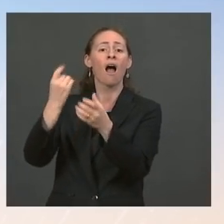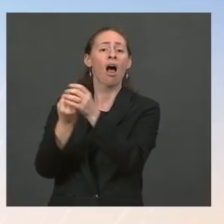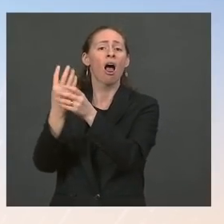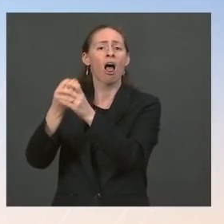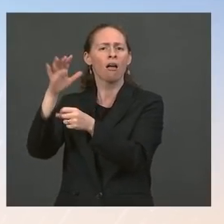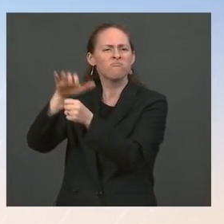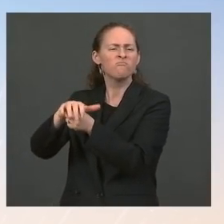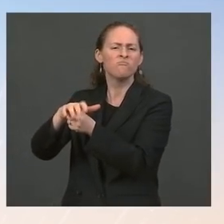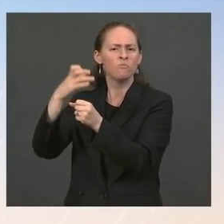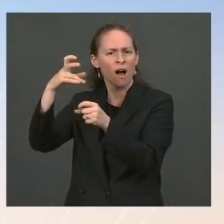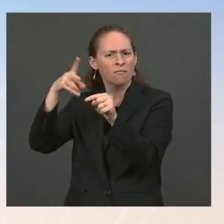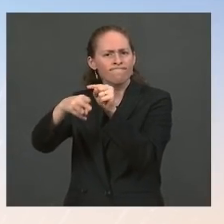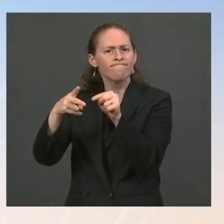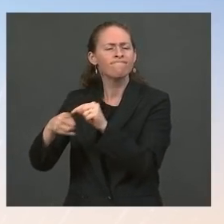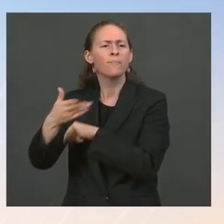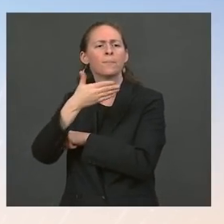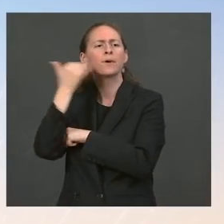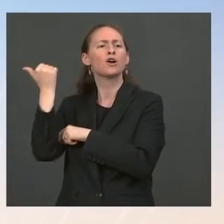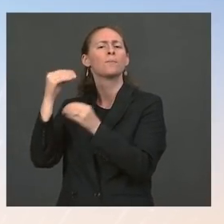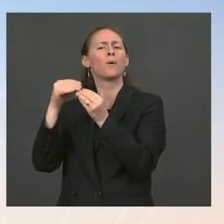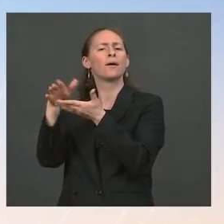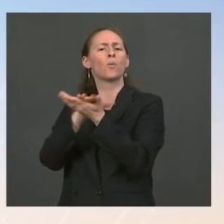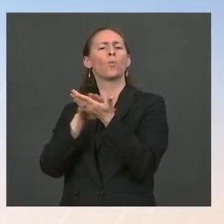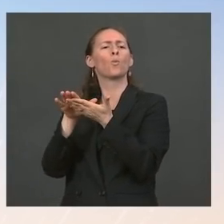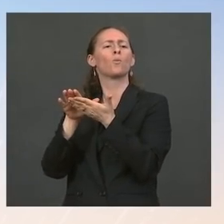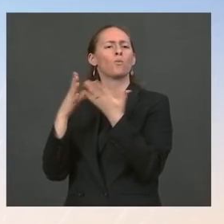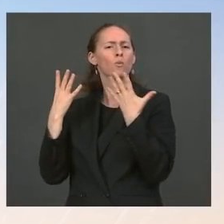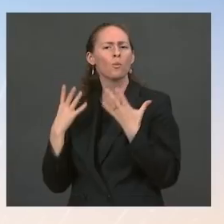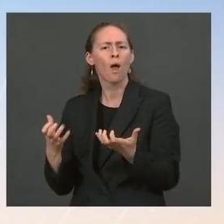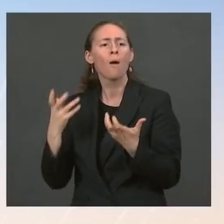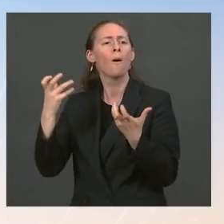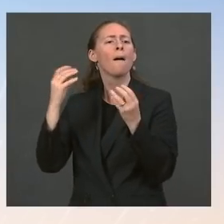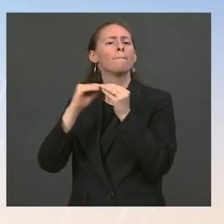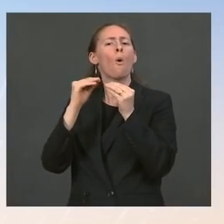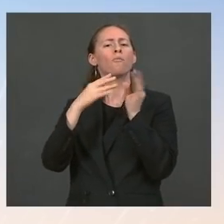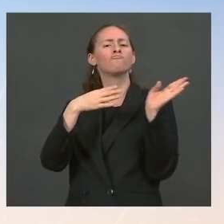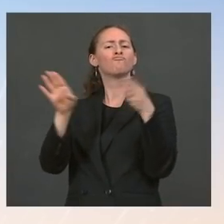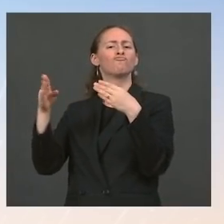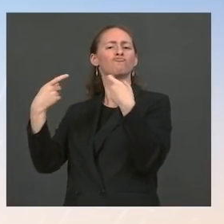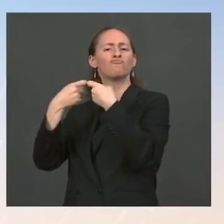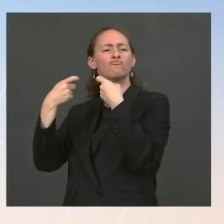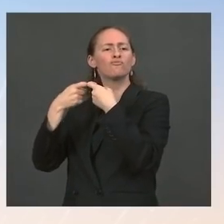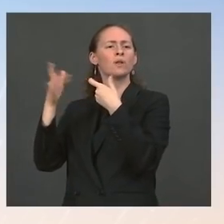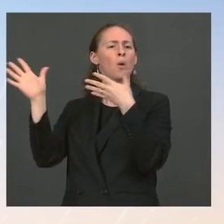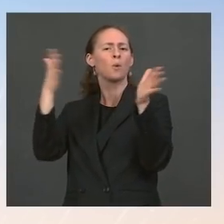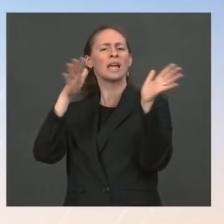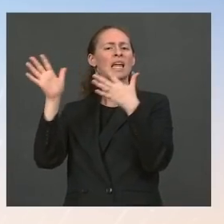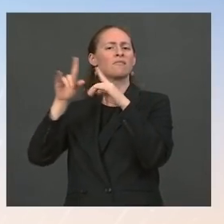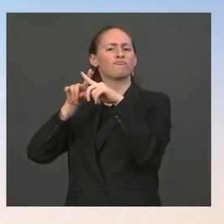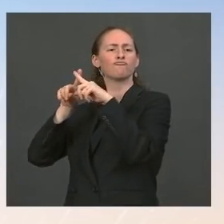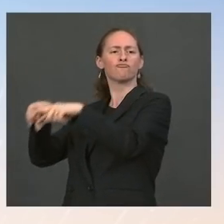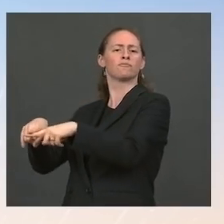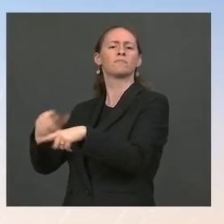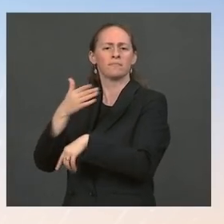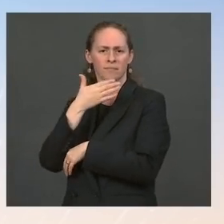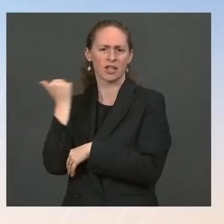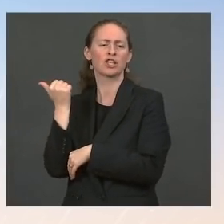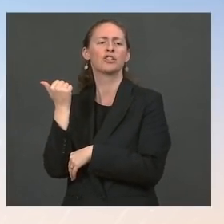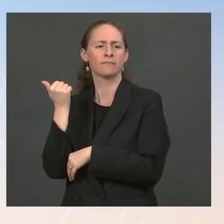like offshore wind and solar; made historic commitments to use every lever at his disposal to advance environmental justice and spur economic opportunity.